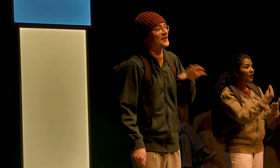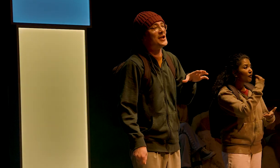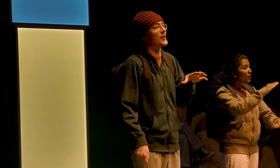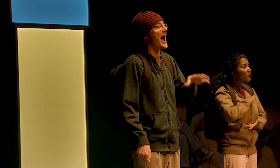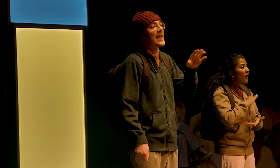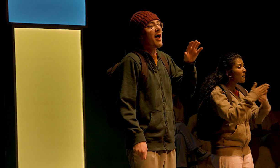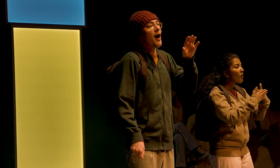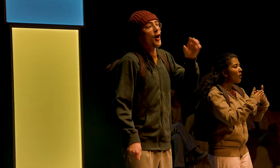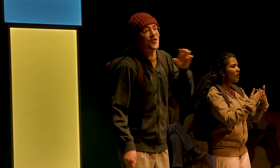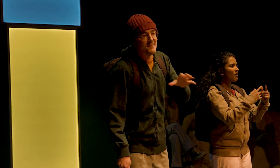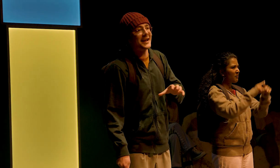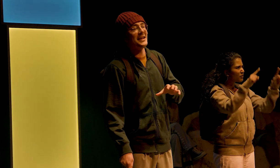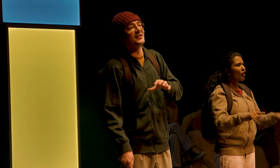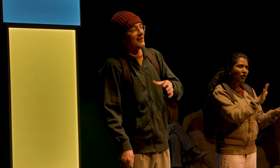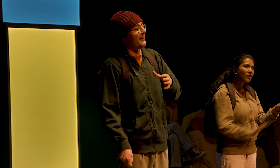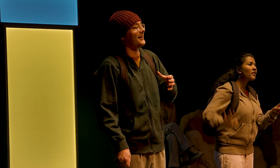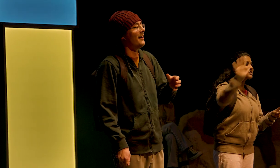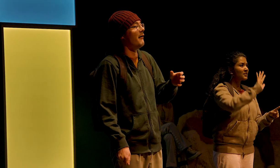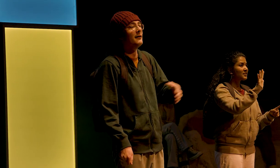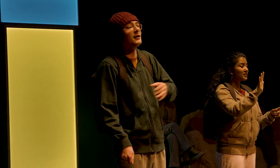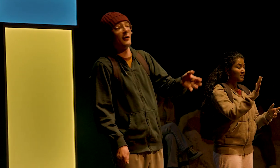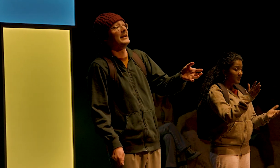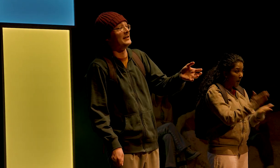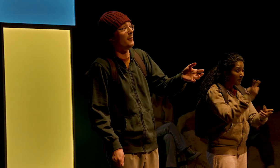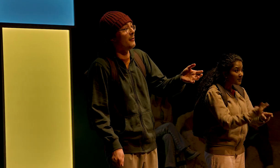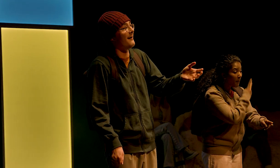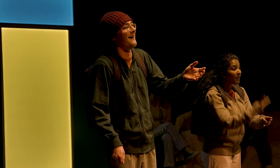in the UK than Maccies. It's like - it's like nearly double.